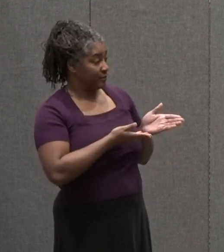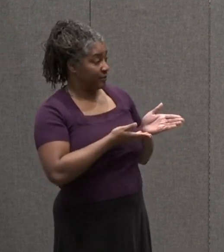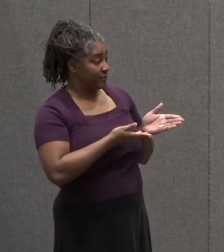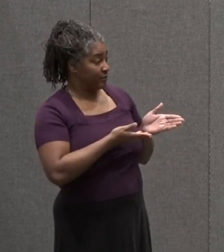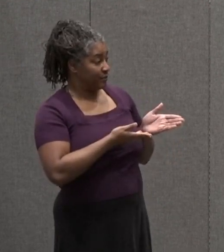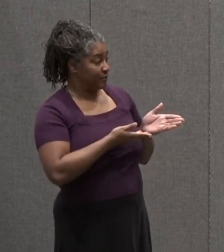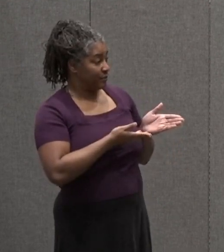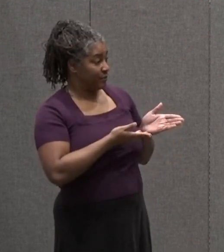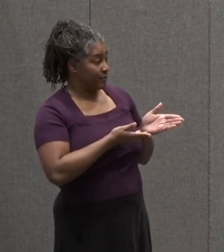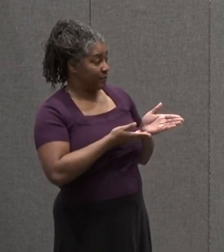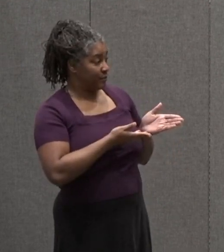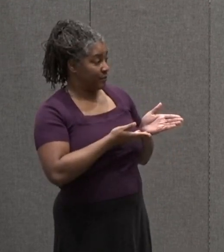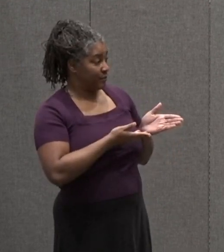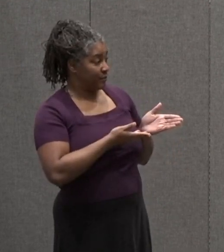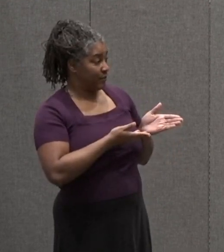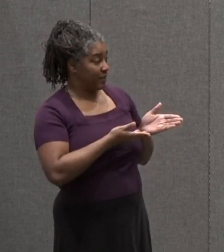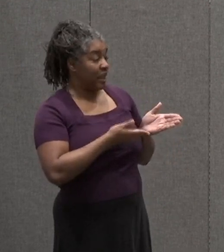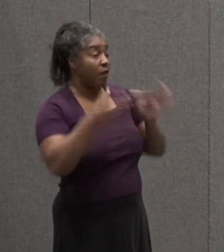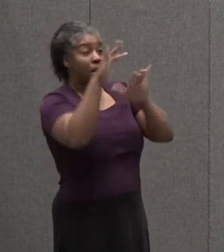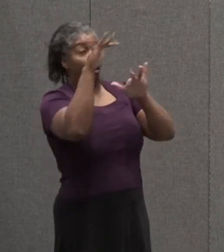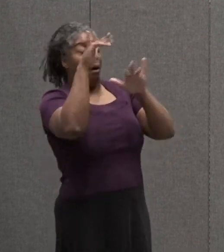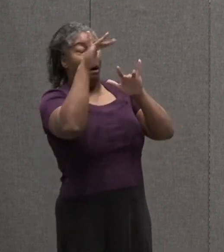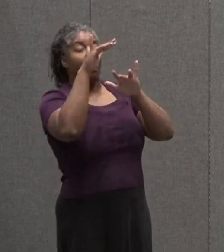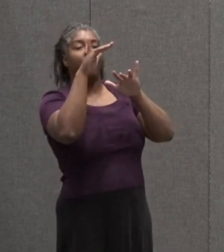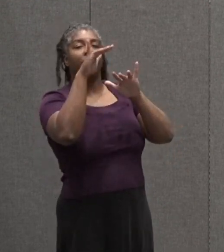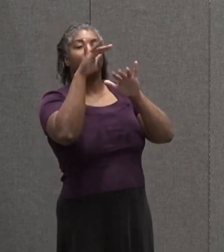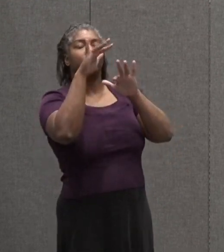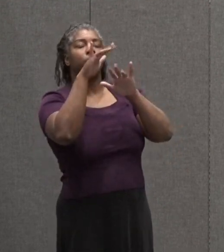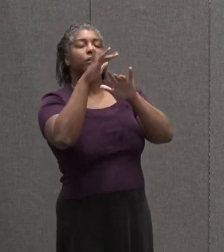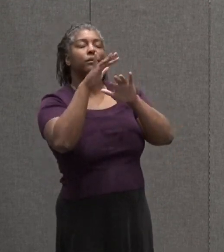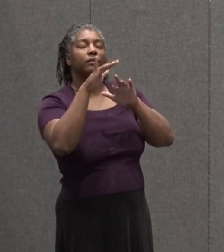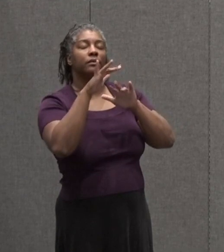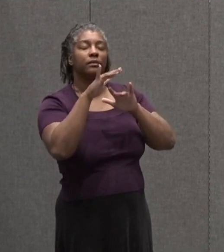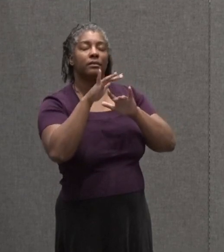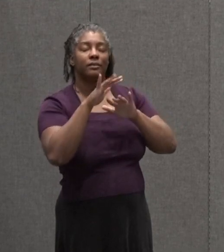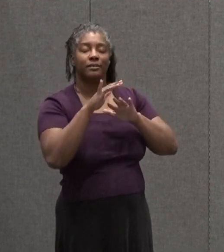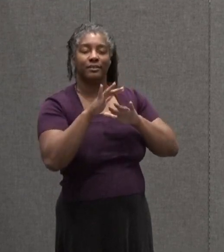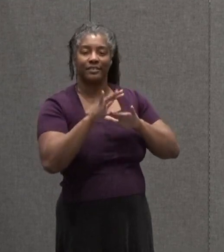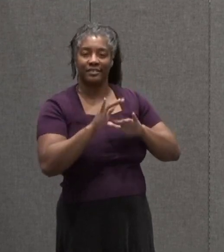one round of foursquare breathing. Isn't that amazing?